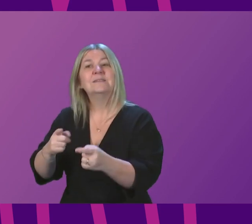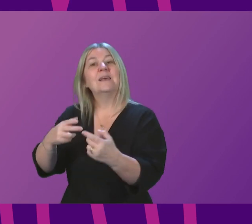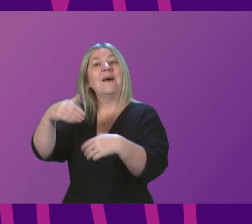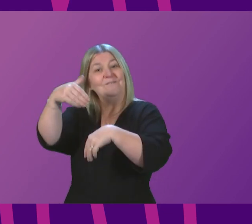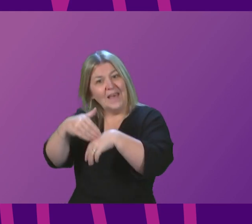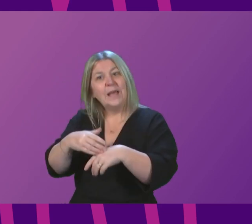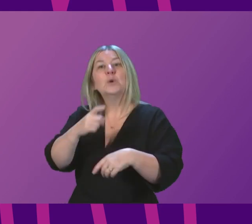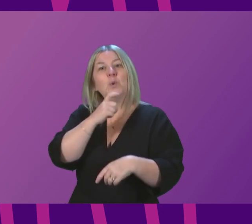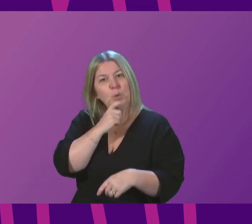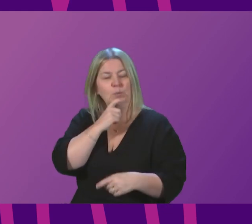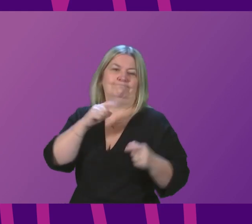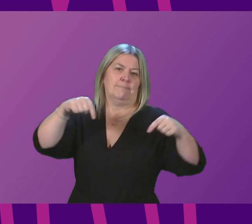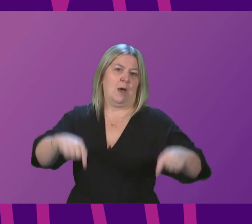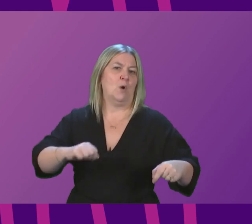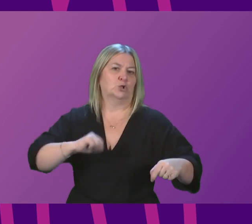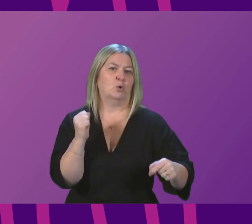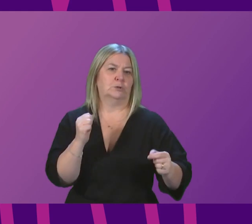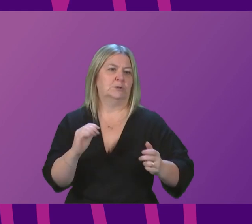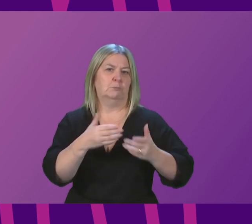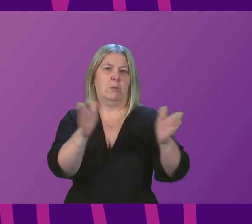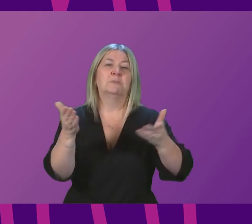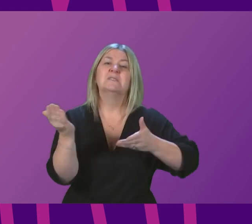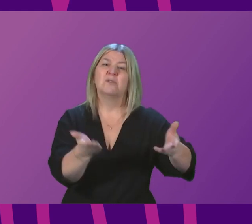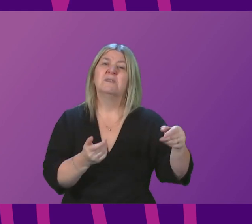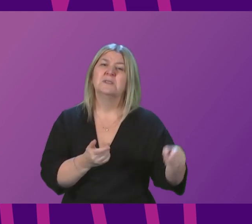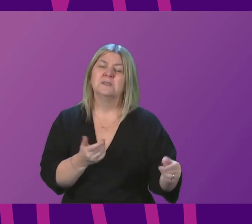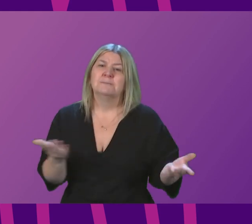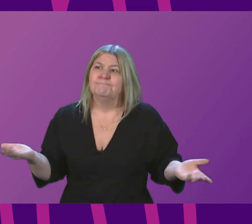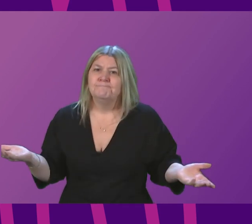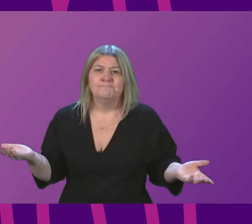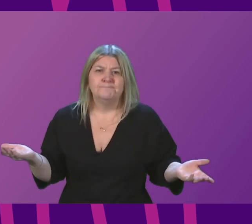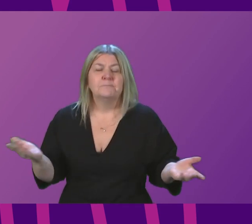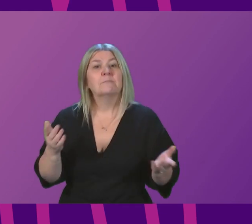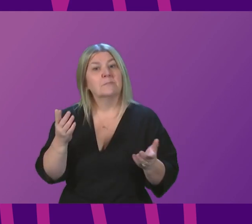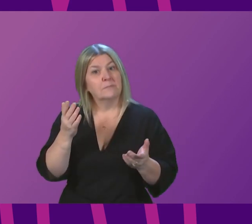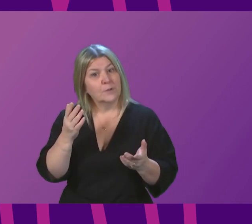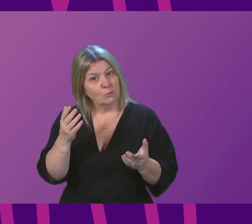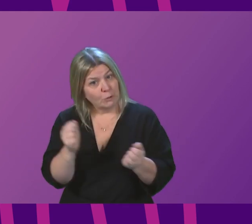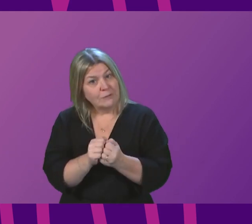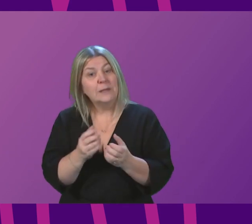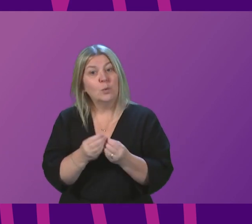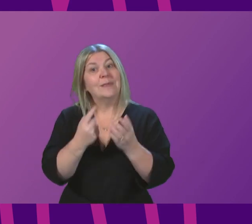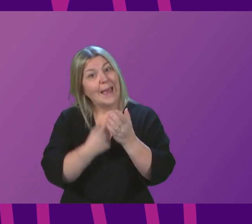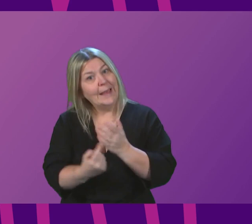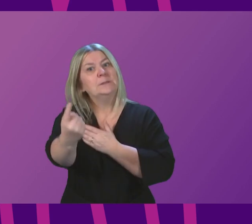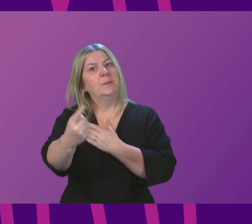public services. Does the First Minister agree that only with independence and full power over our economy